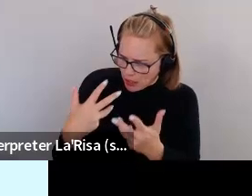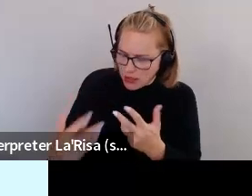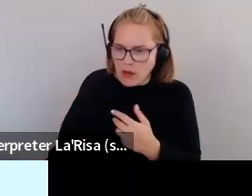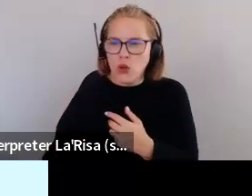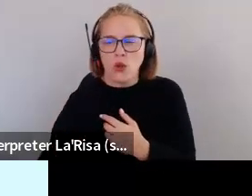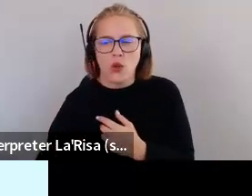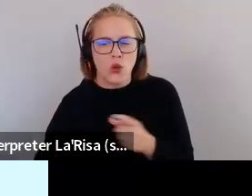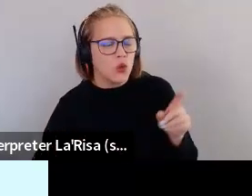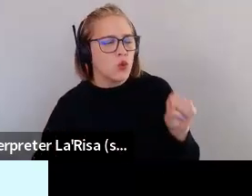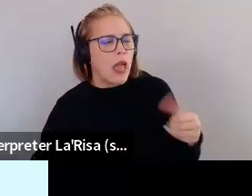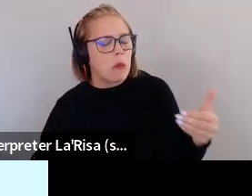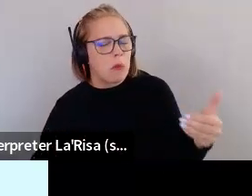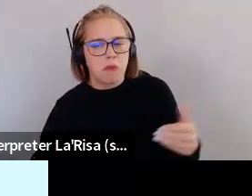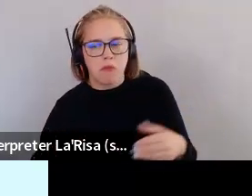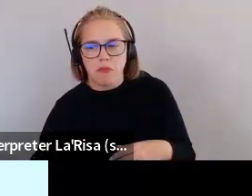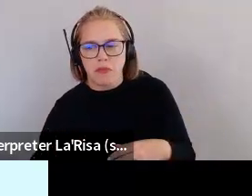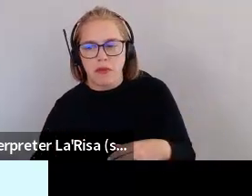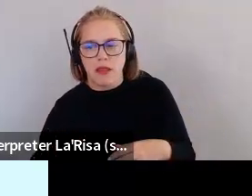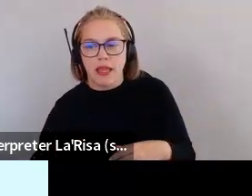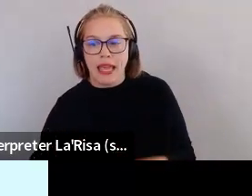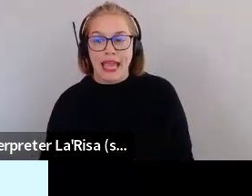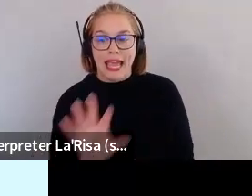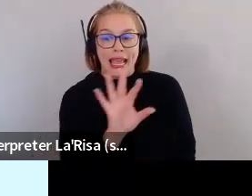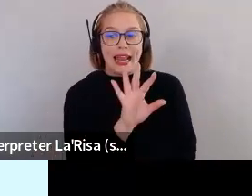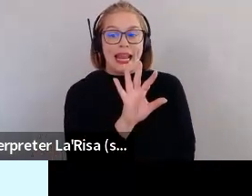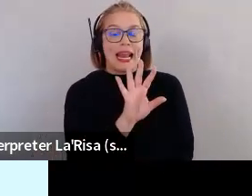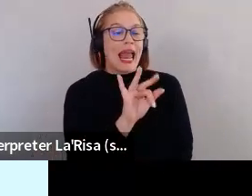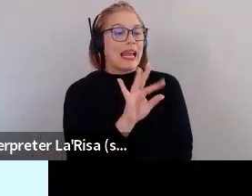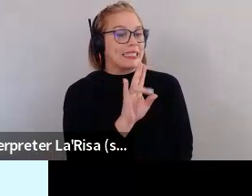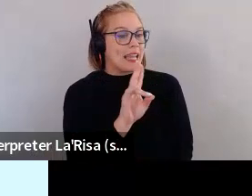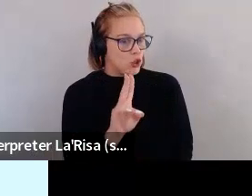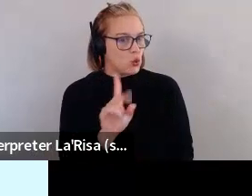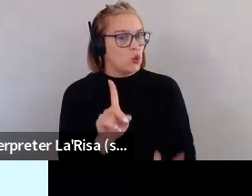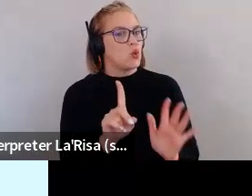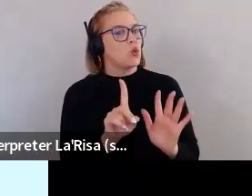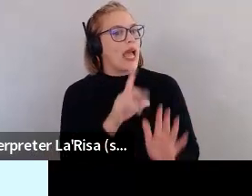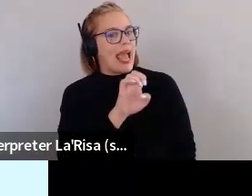she went to work with Ed at the CIL. Do you want to take over on this one, Mary?